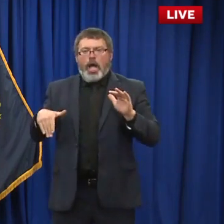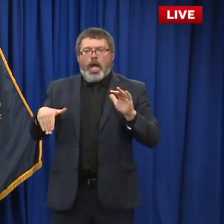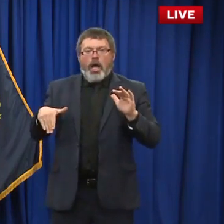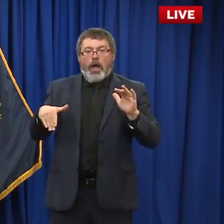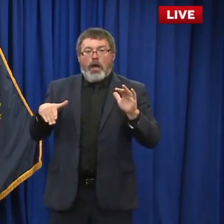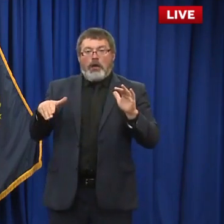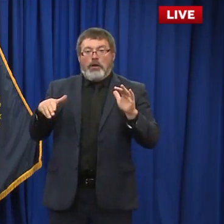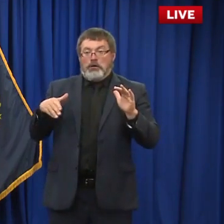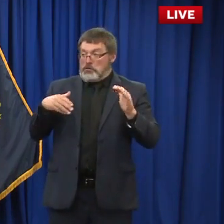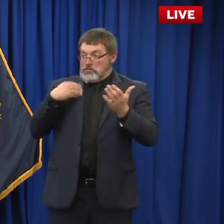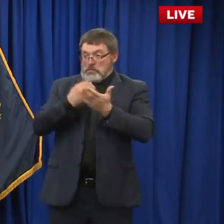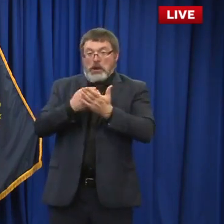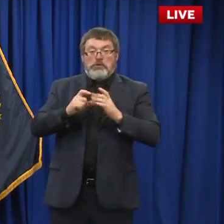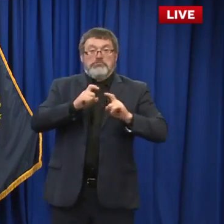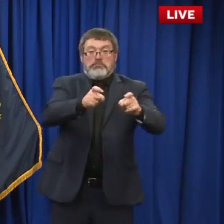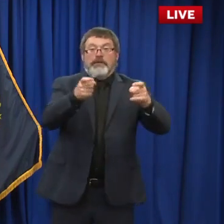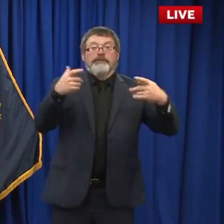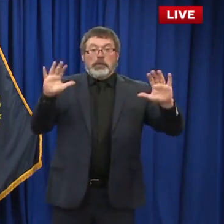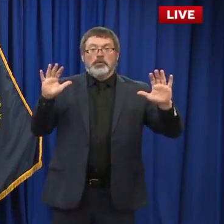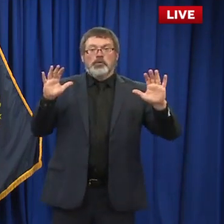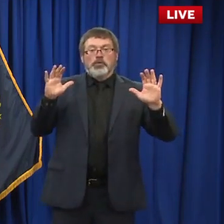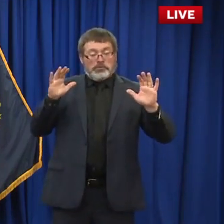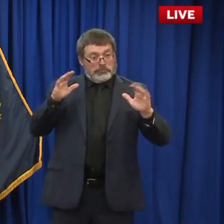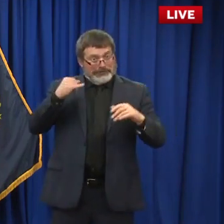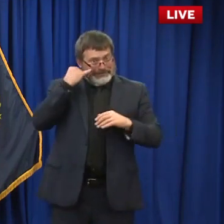HOPEFULLY THE NUMBERS WON'T CONTINUE ON A DOWNWARD TREND.